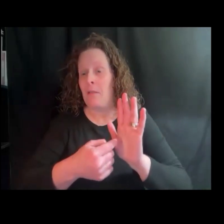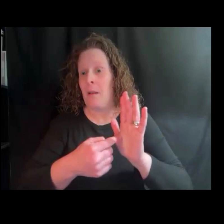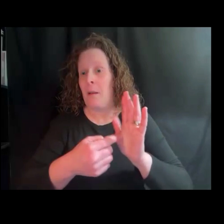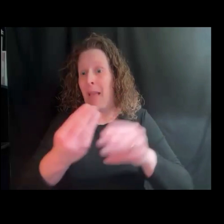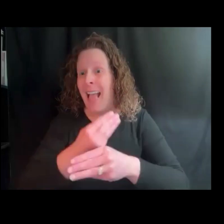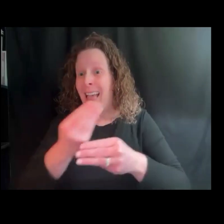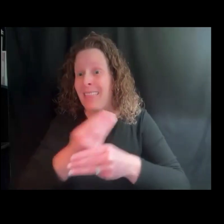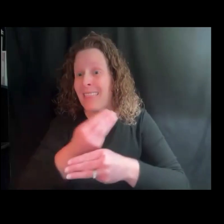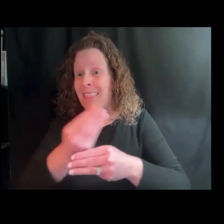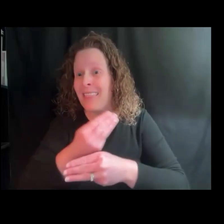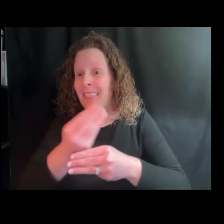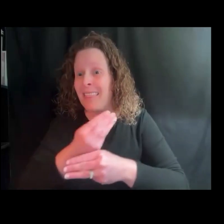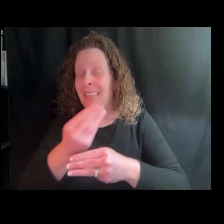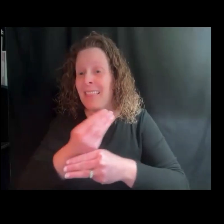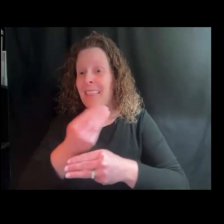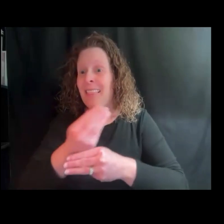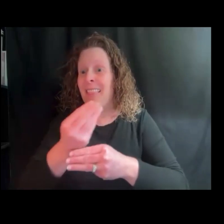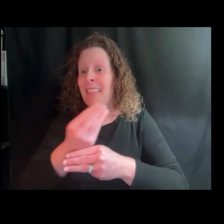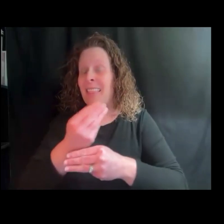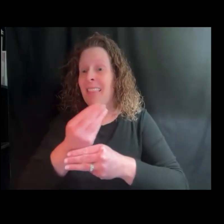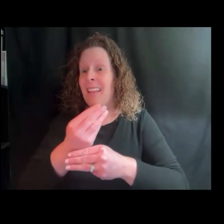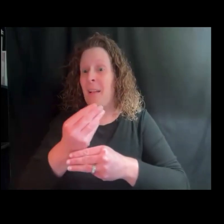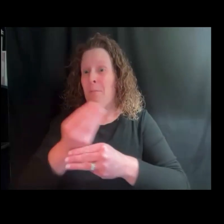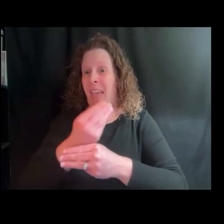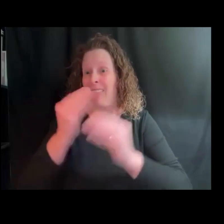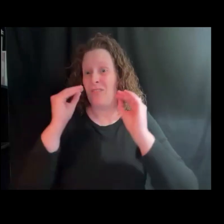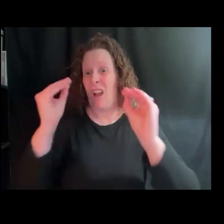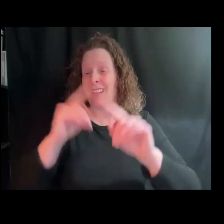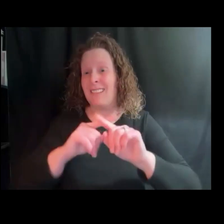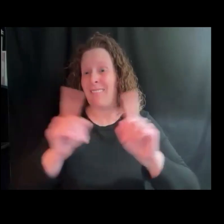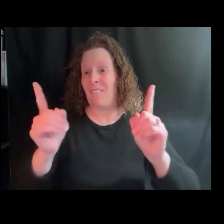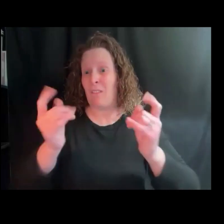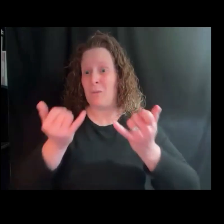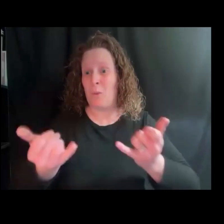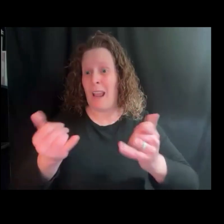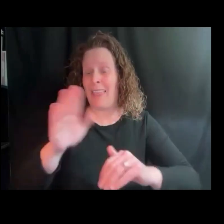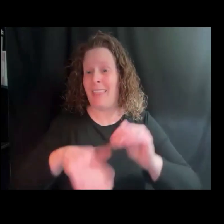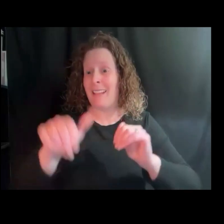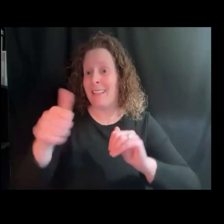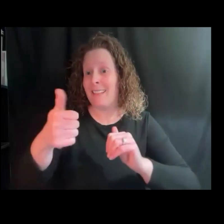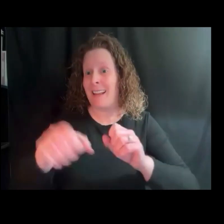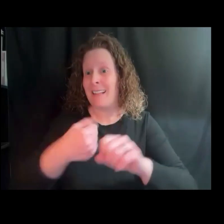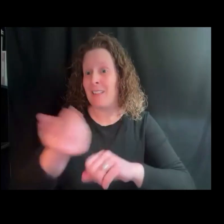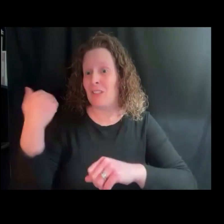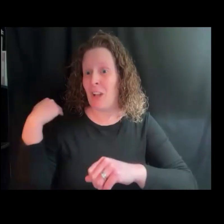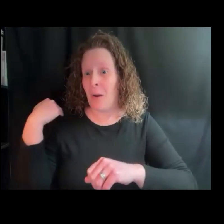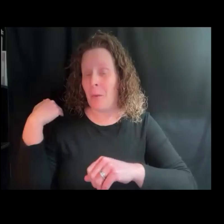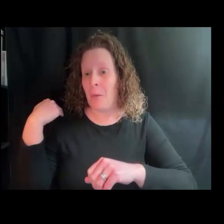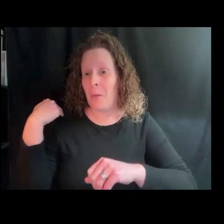interpretation. For example in a math class